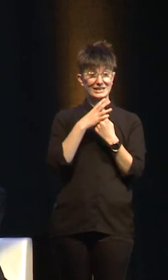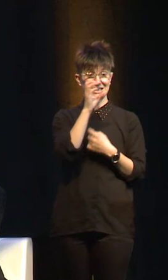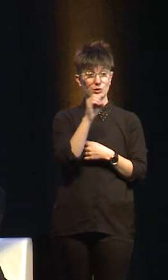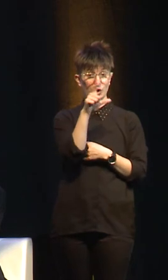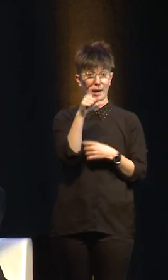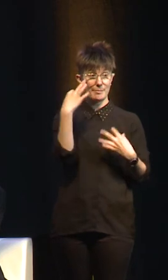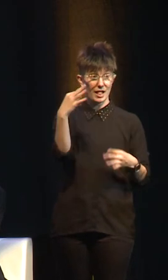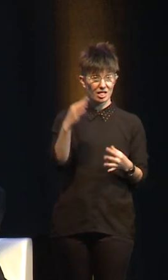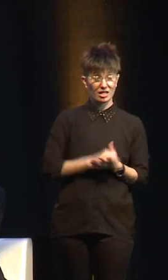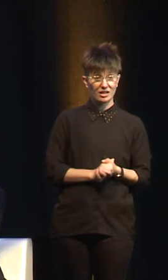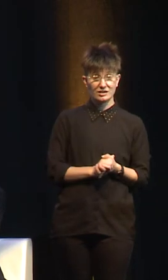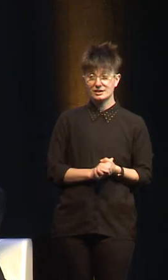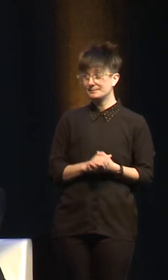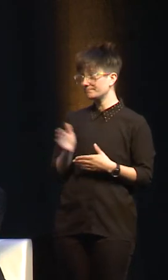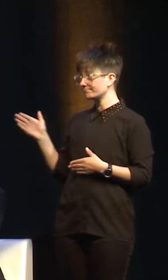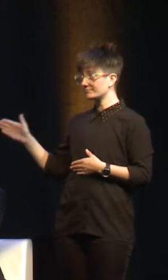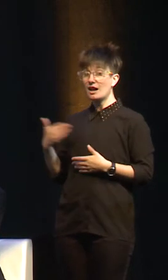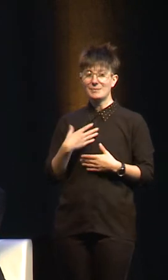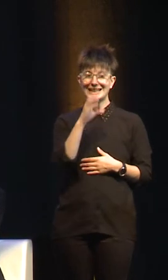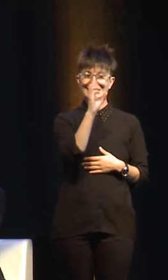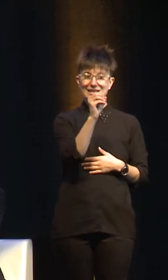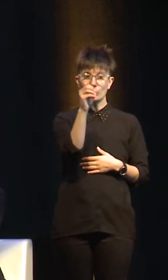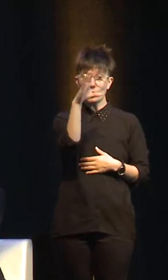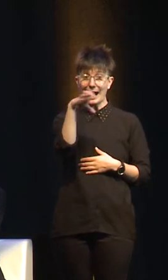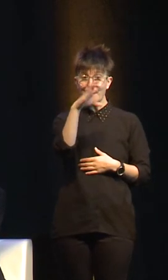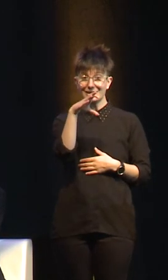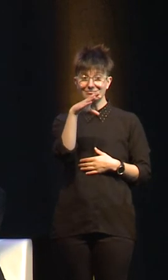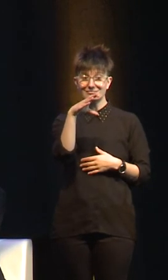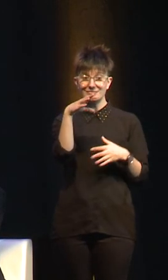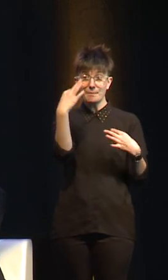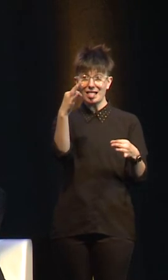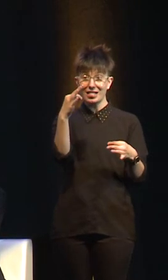bill came from Generation Zero right so that, you know, a group of young people actually